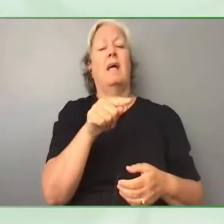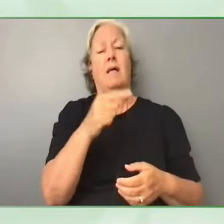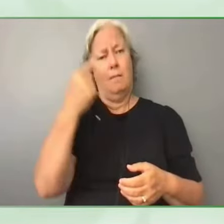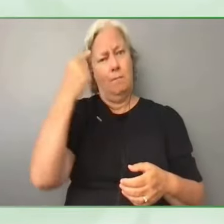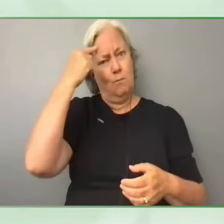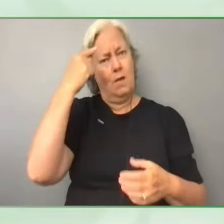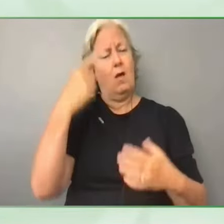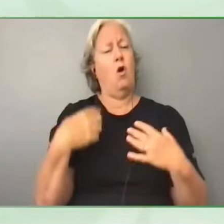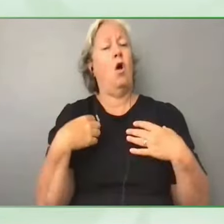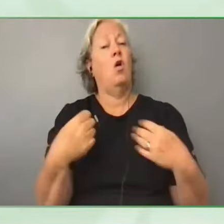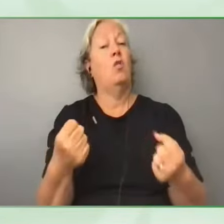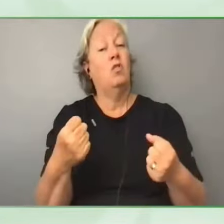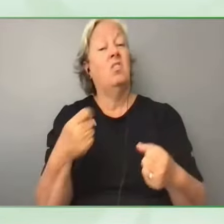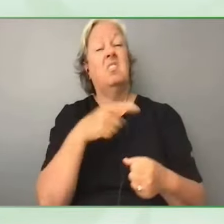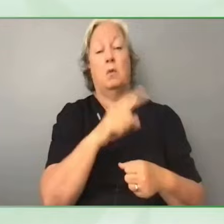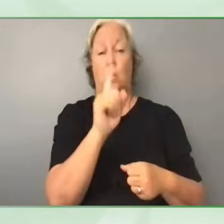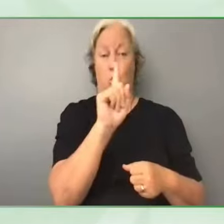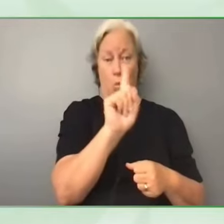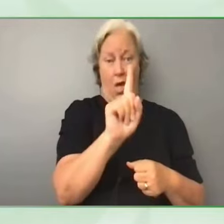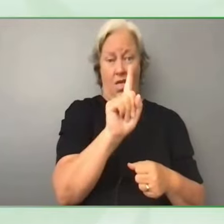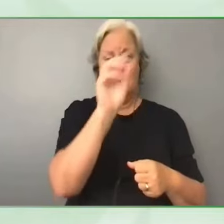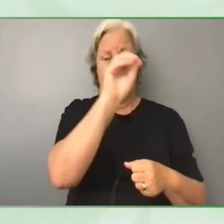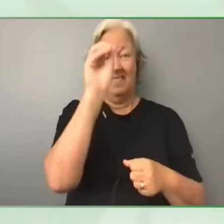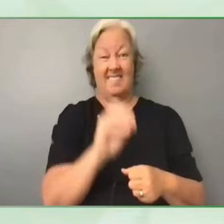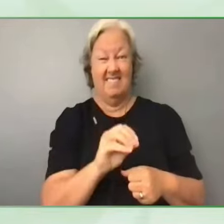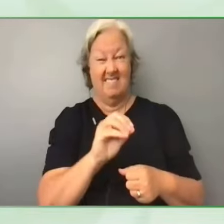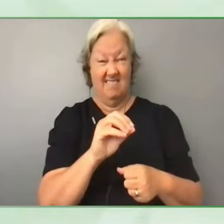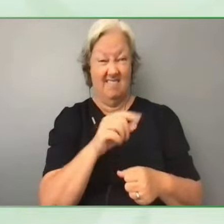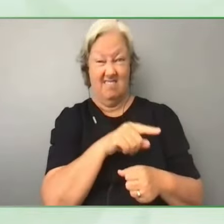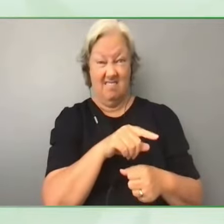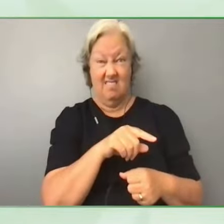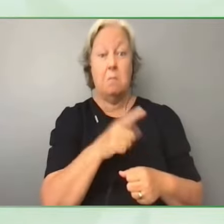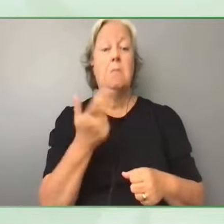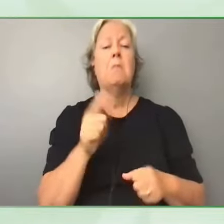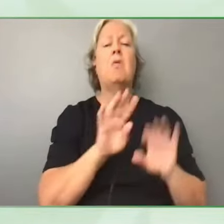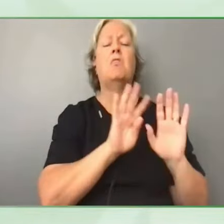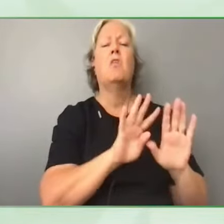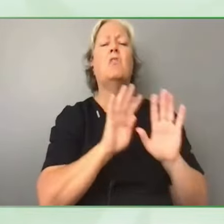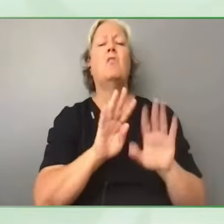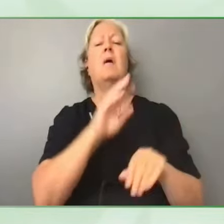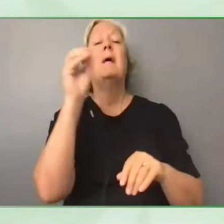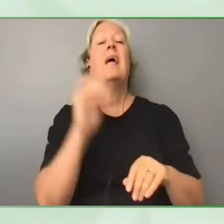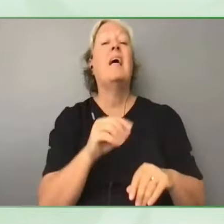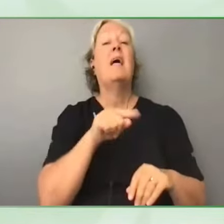That 1%, 99% of that goes to institutions.